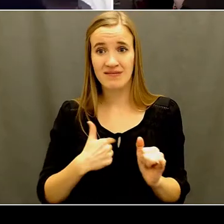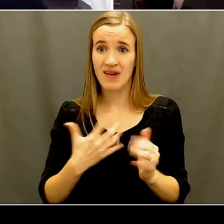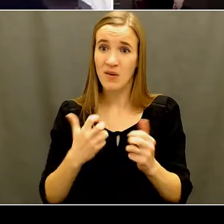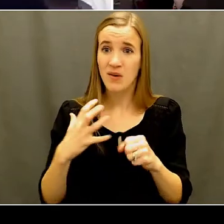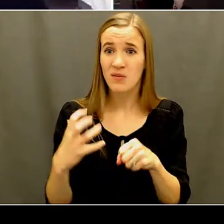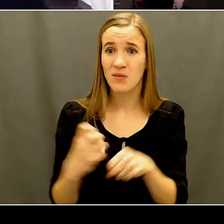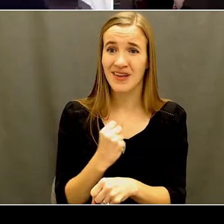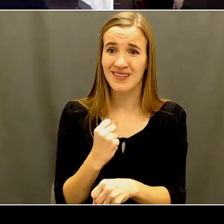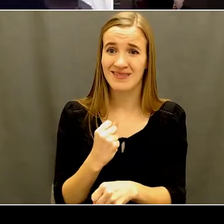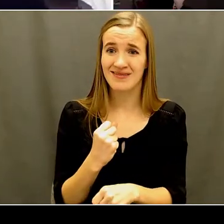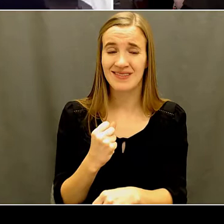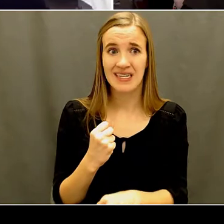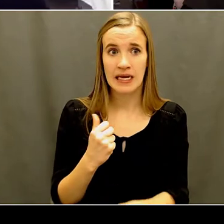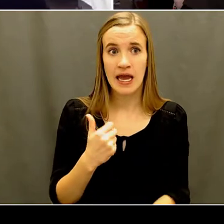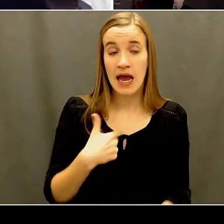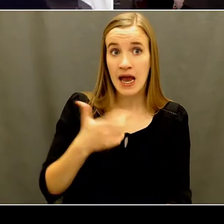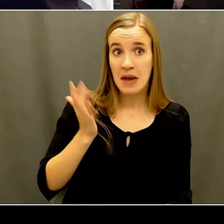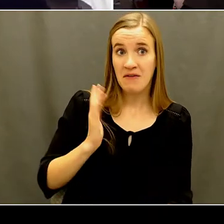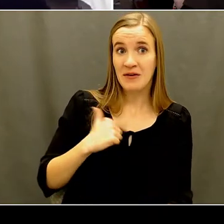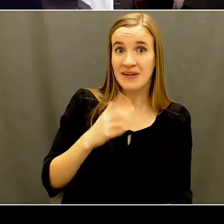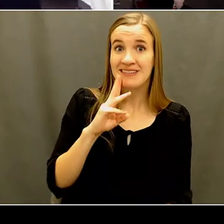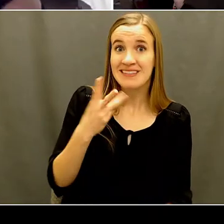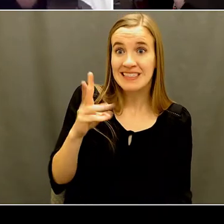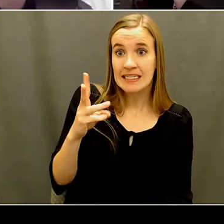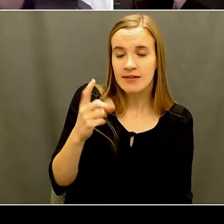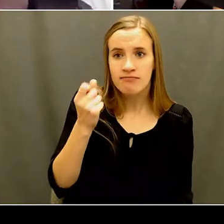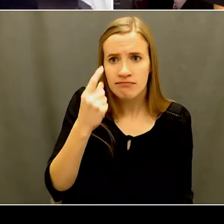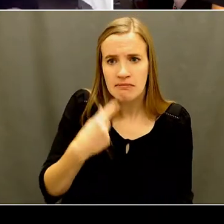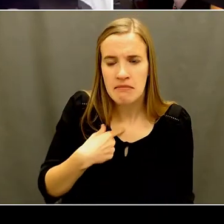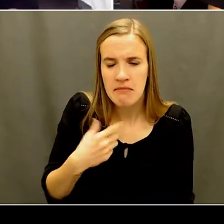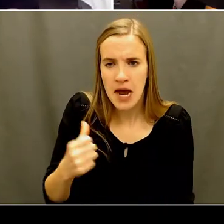if I read a speech about disability it's gonna be a damn good one. And so I wrote